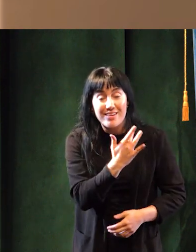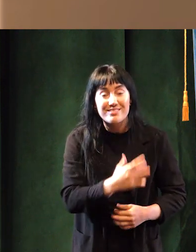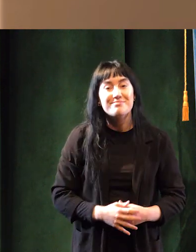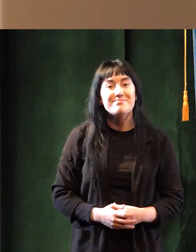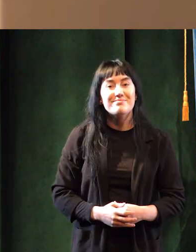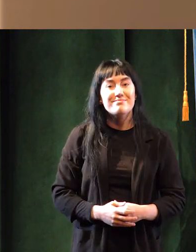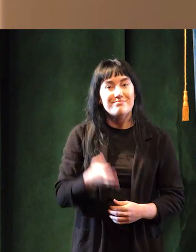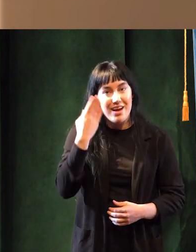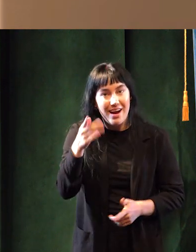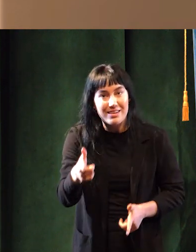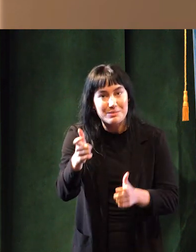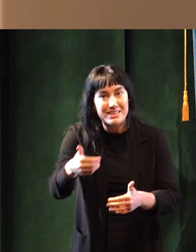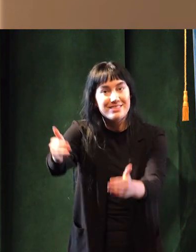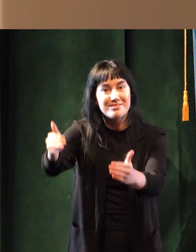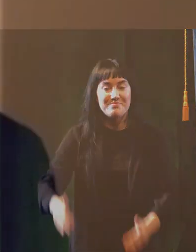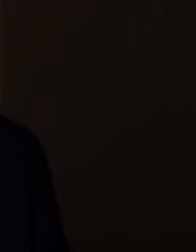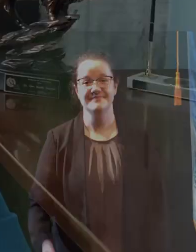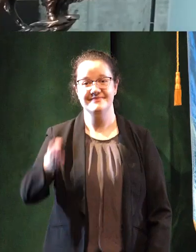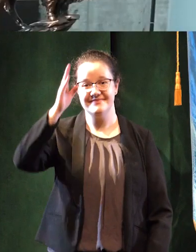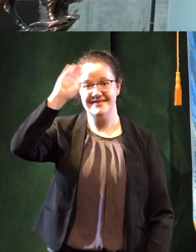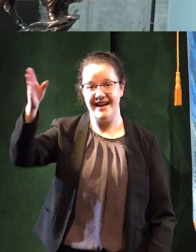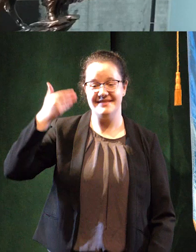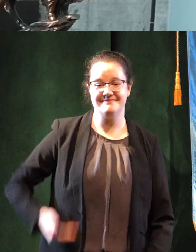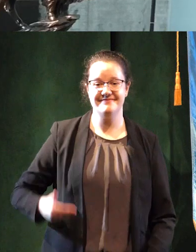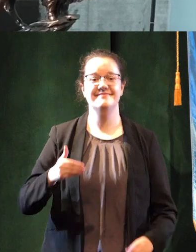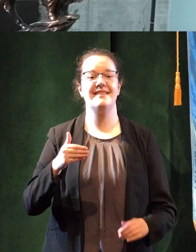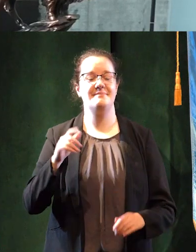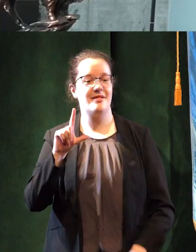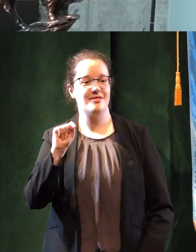luck I'd speed hi I'm lieutenant governor